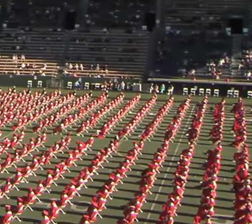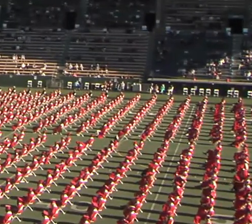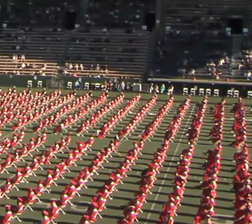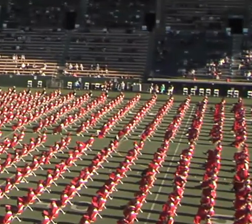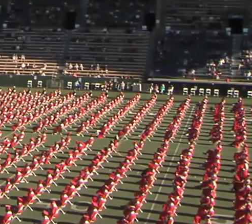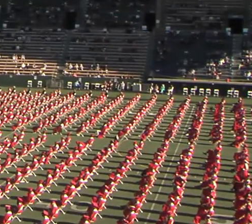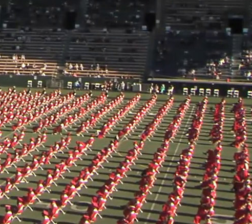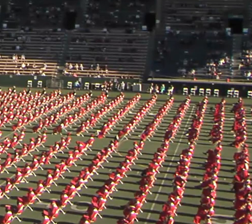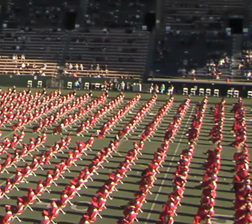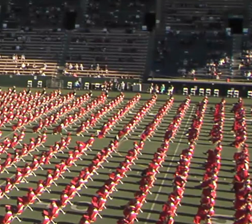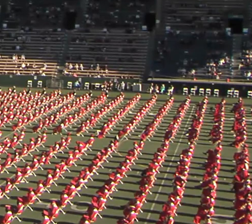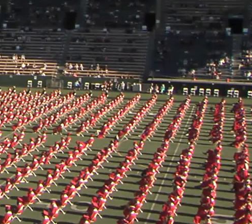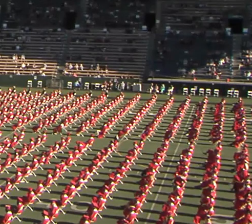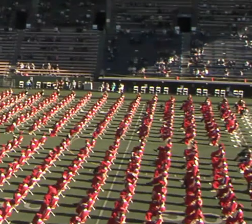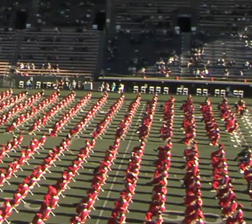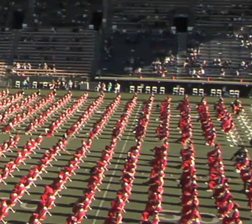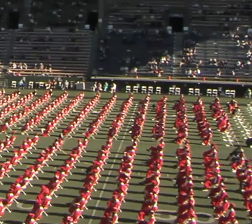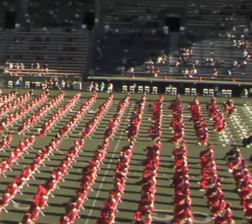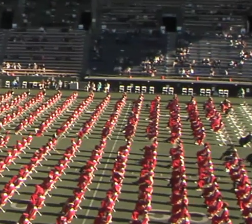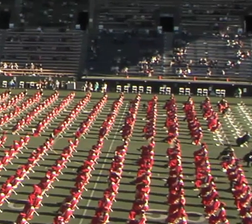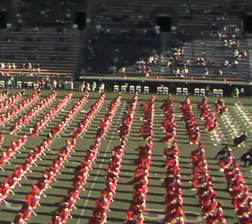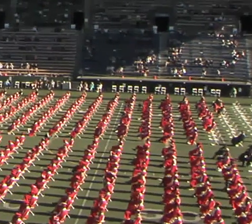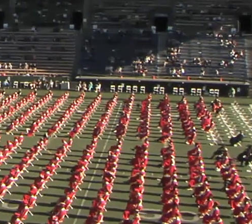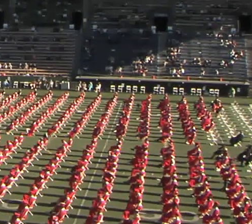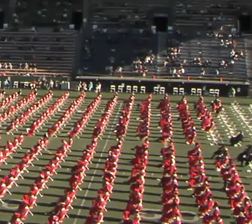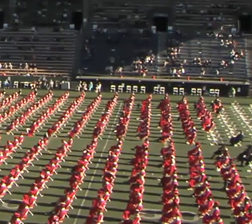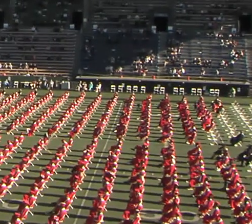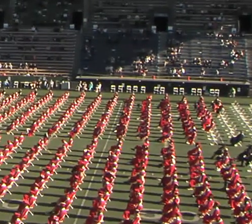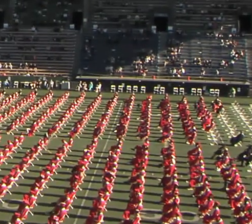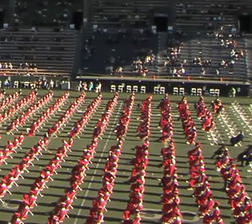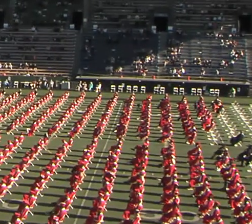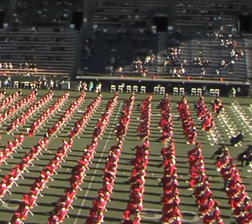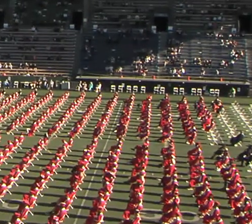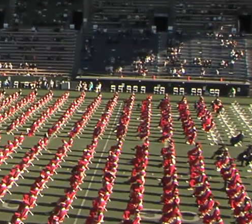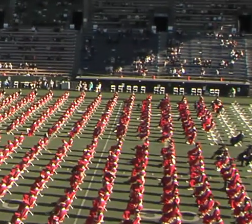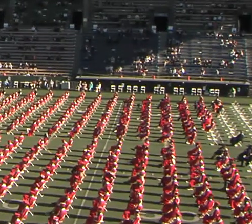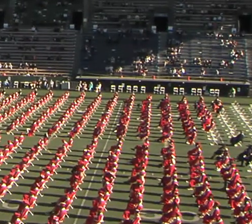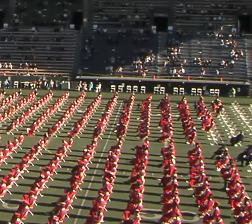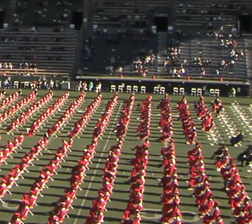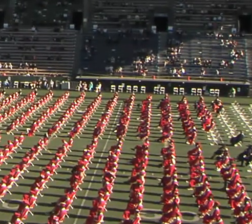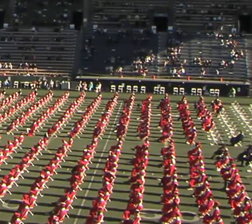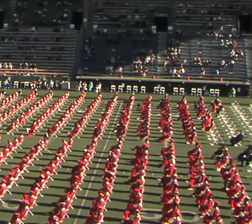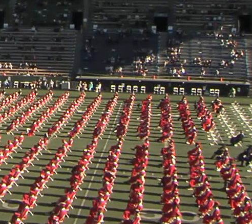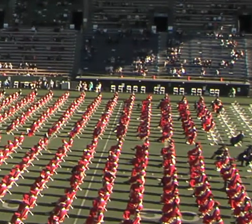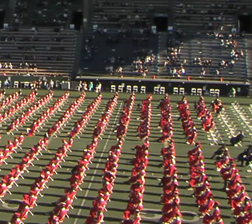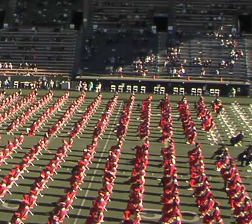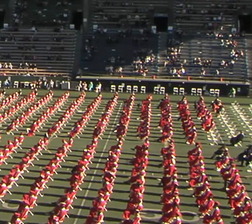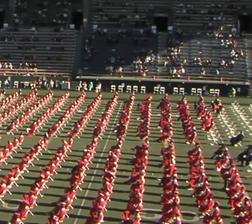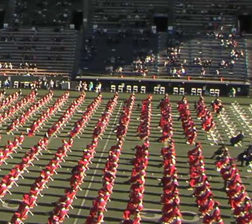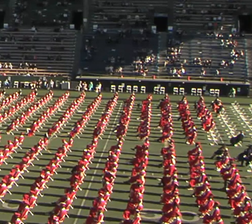Next up another one of our wonderful graduates. Ms. Isabella Crone-Baron with her speech